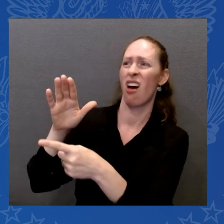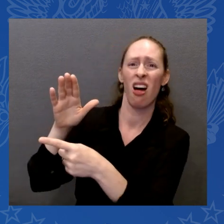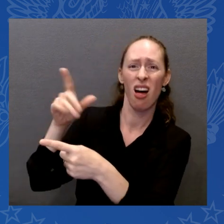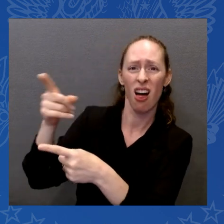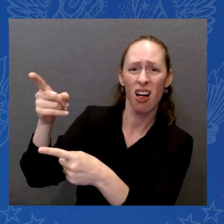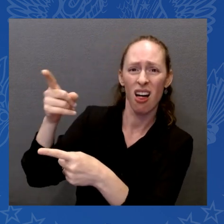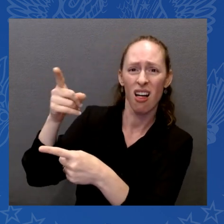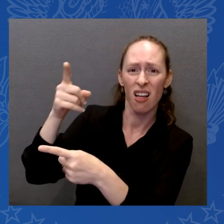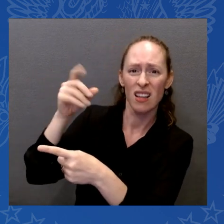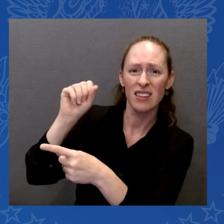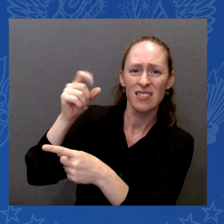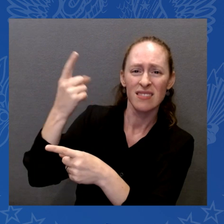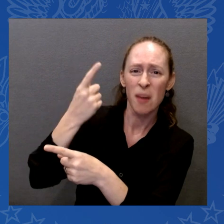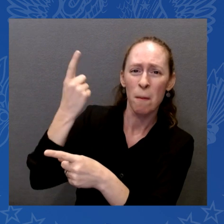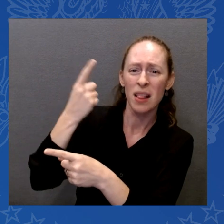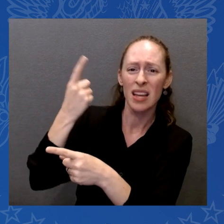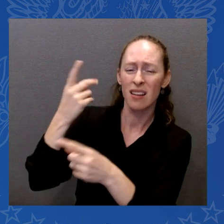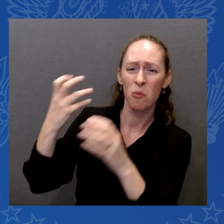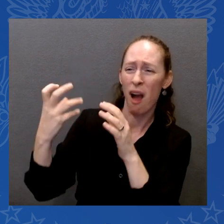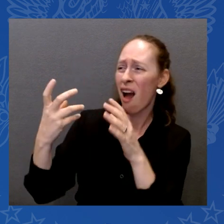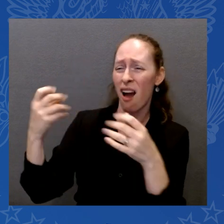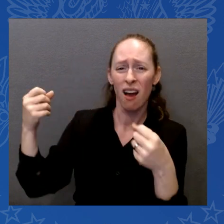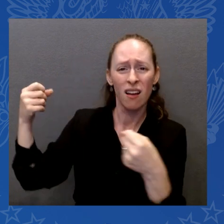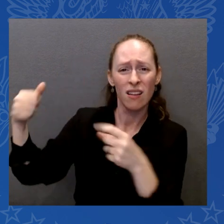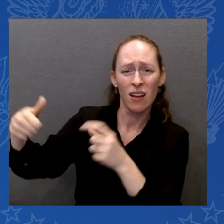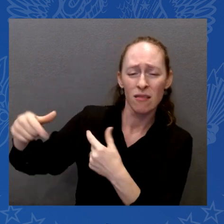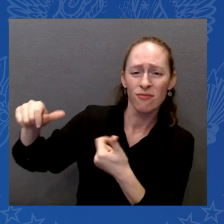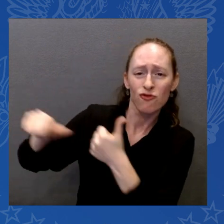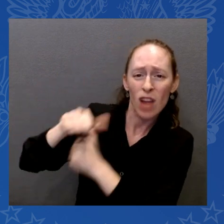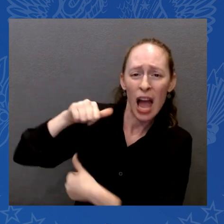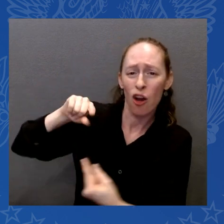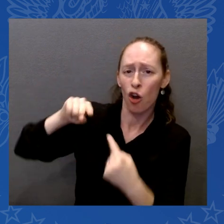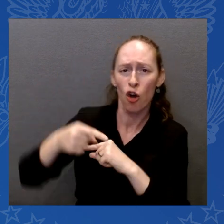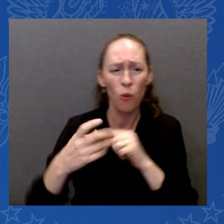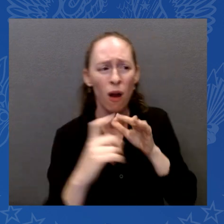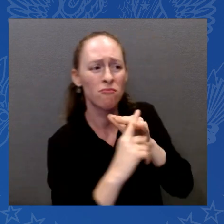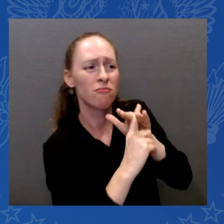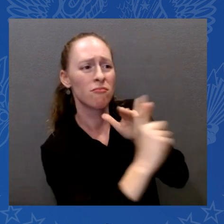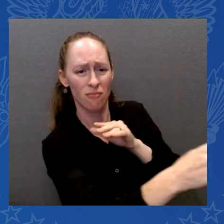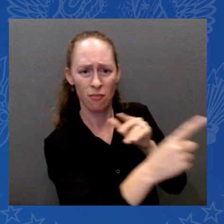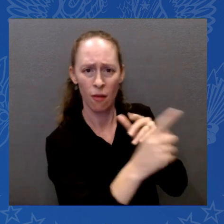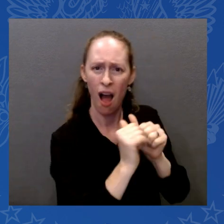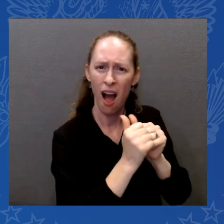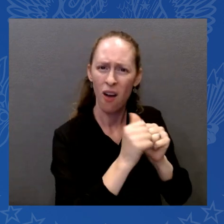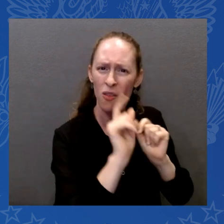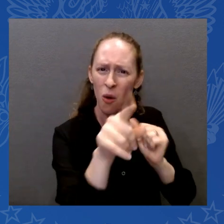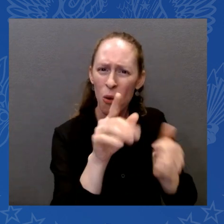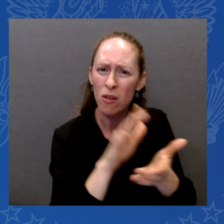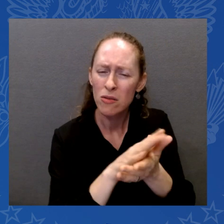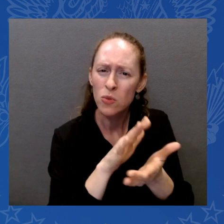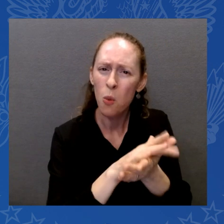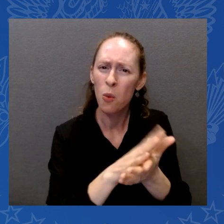Today, my department is issuing a new resource to remind schools of their obligation under Title nine.